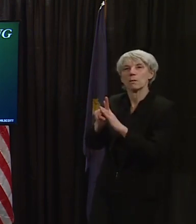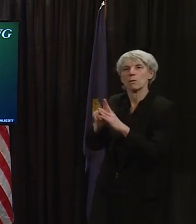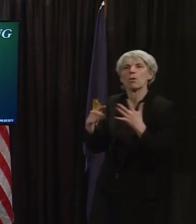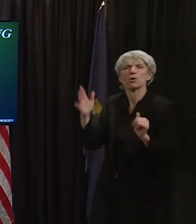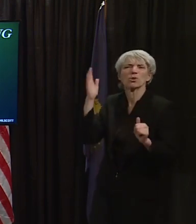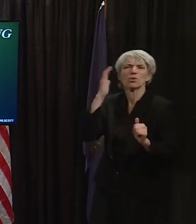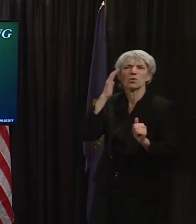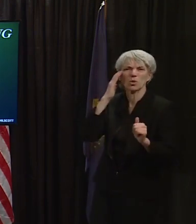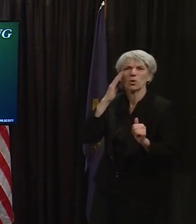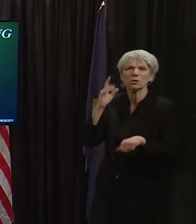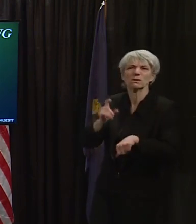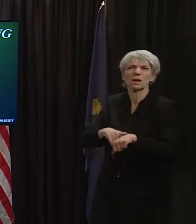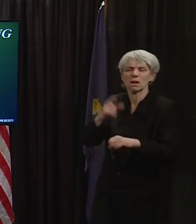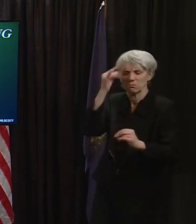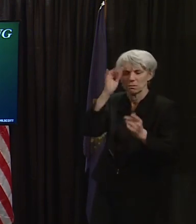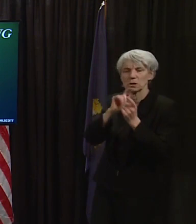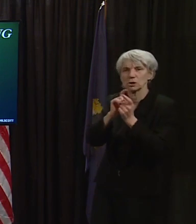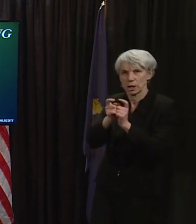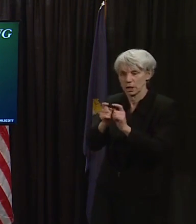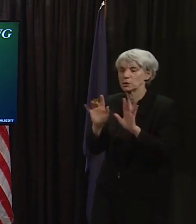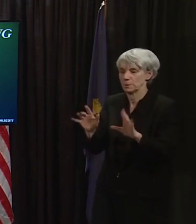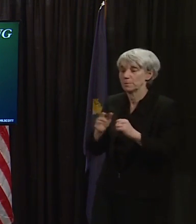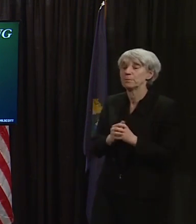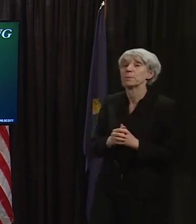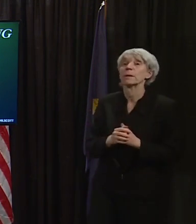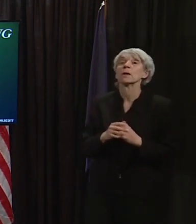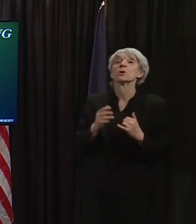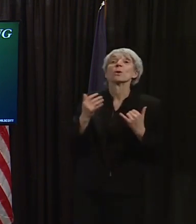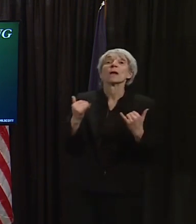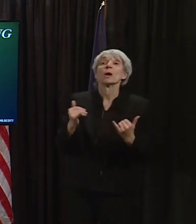We recommend that school nurses should continue to have the resources to